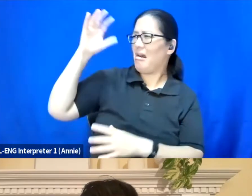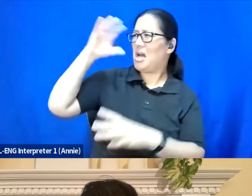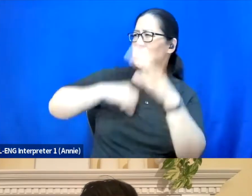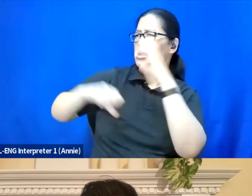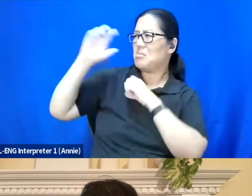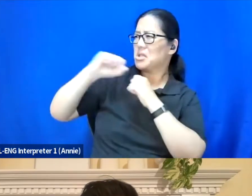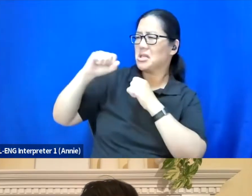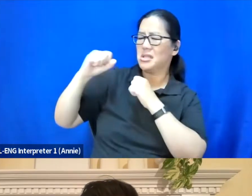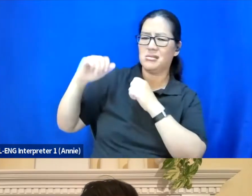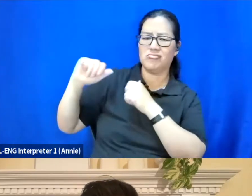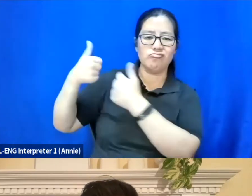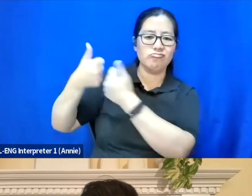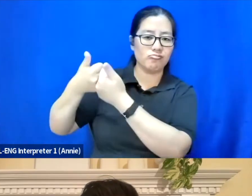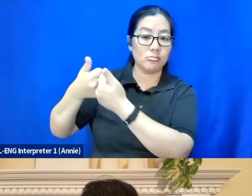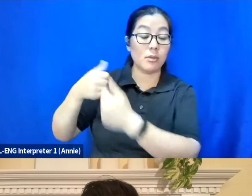for radio stories.